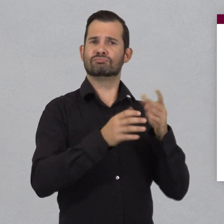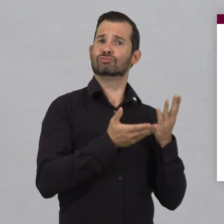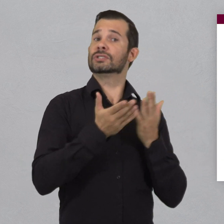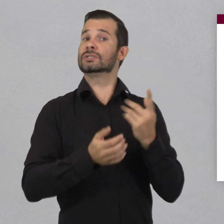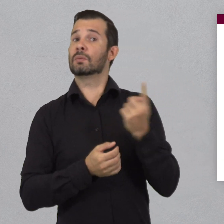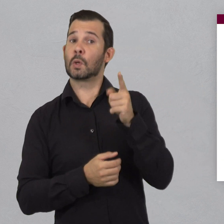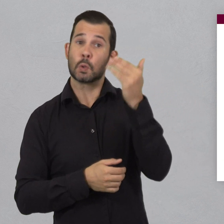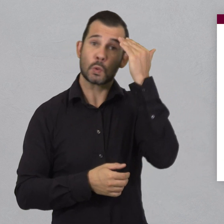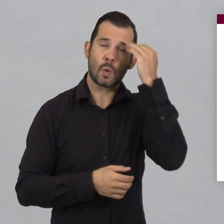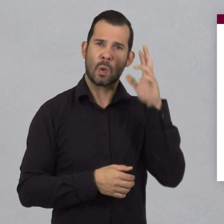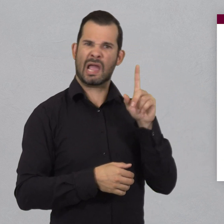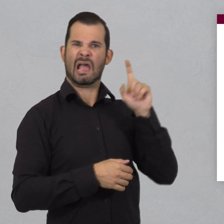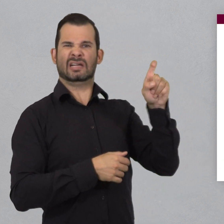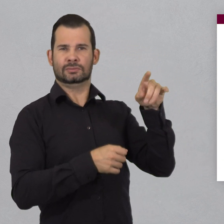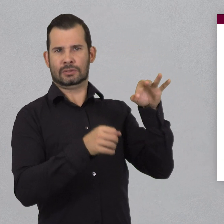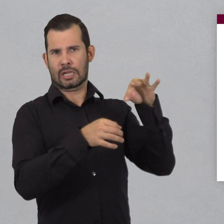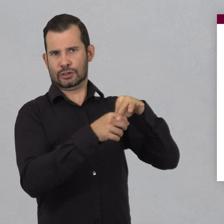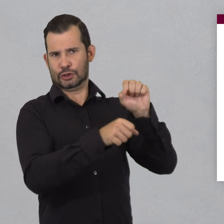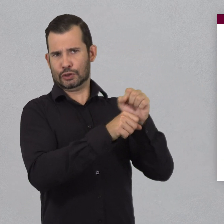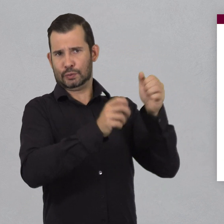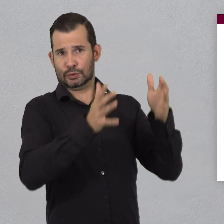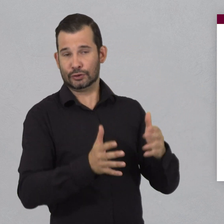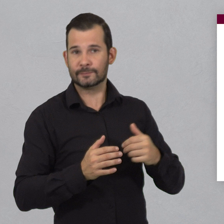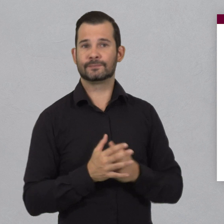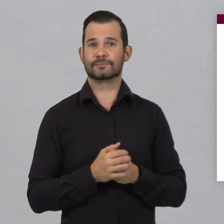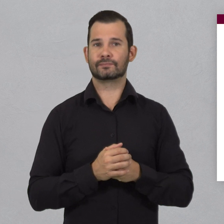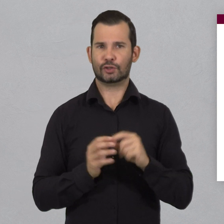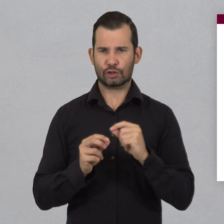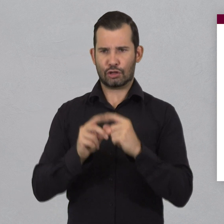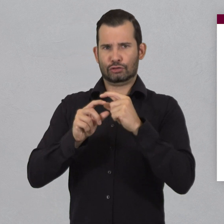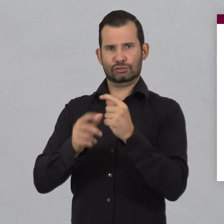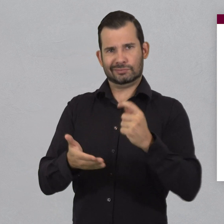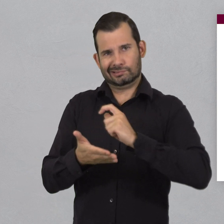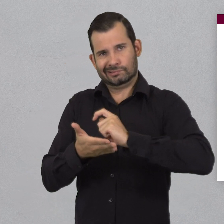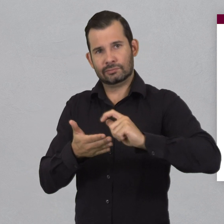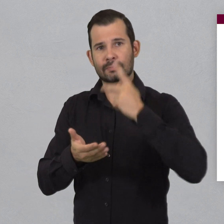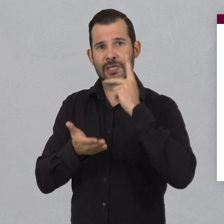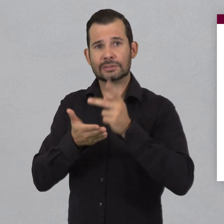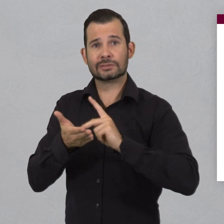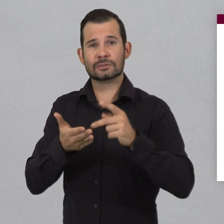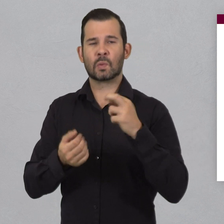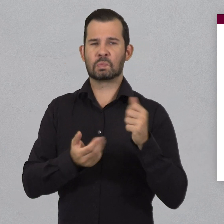you know or ask an election worker) · Large-grip pencils (or you can